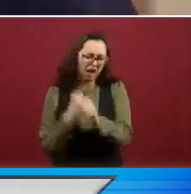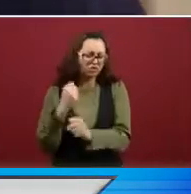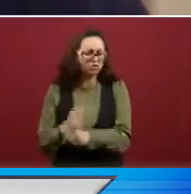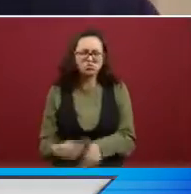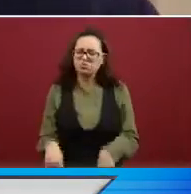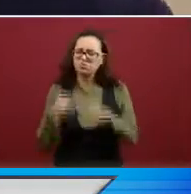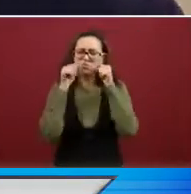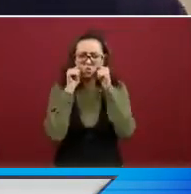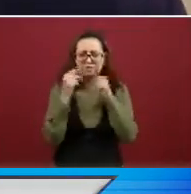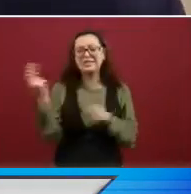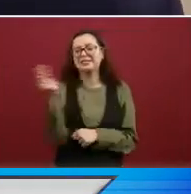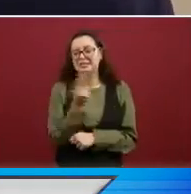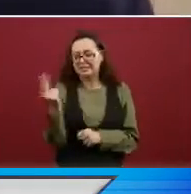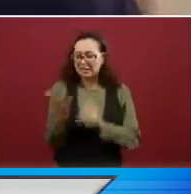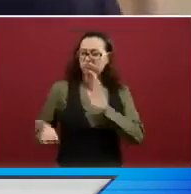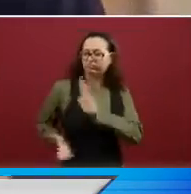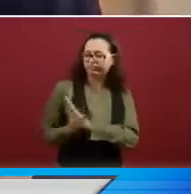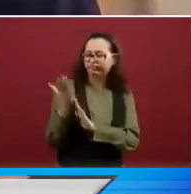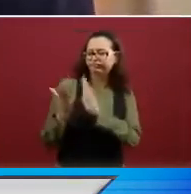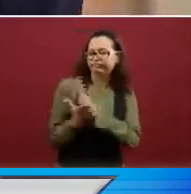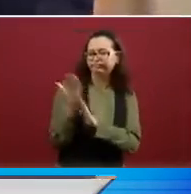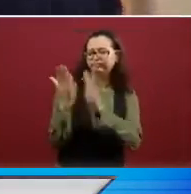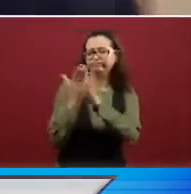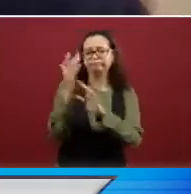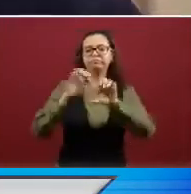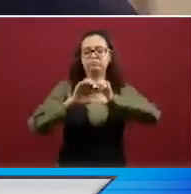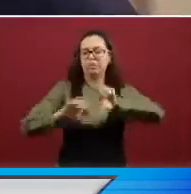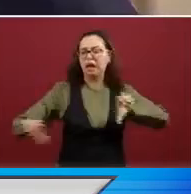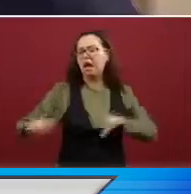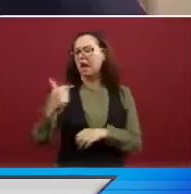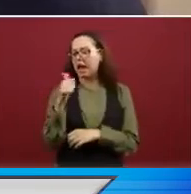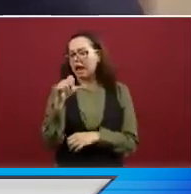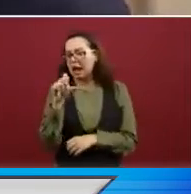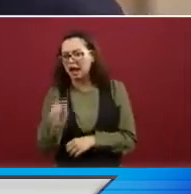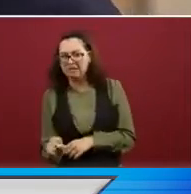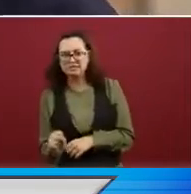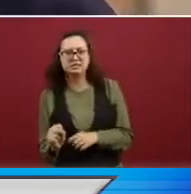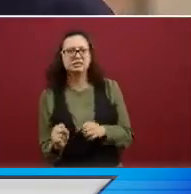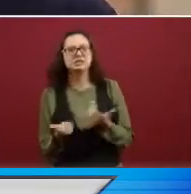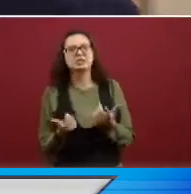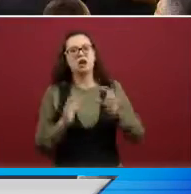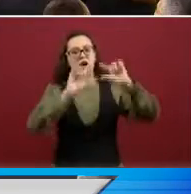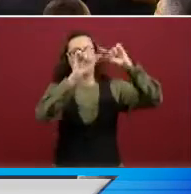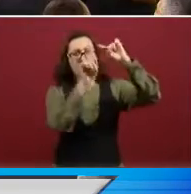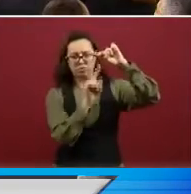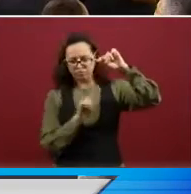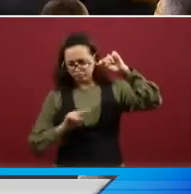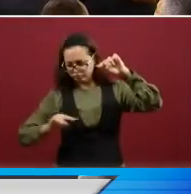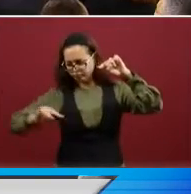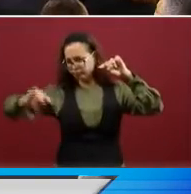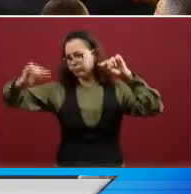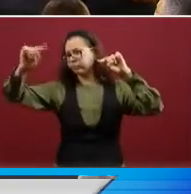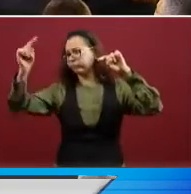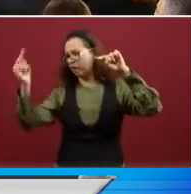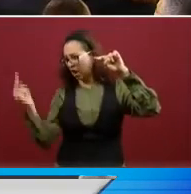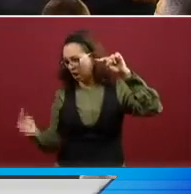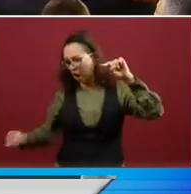The bases of this Development Plan are the Economic development, Social welfare, Environmental sustainability, and Migratory cycle